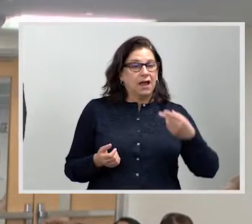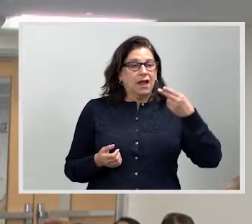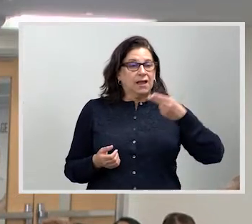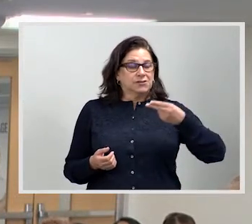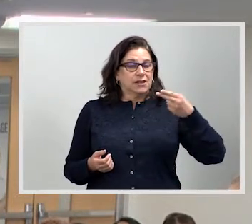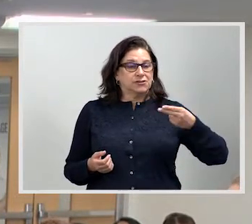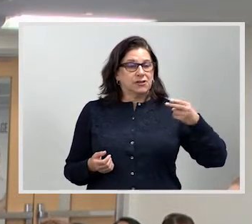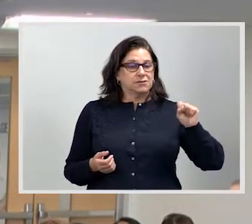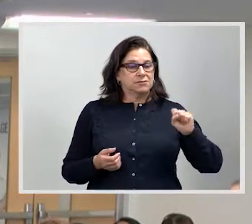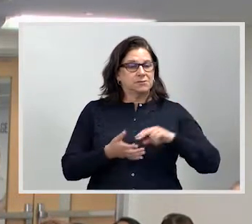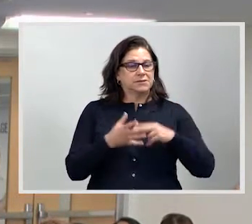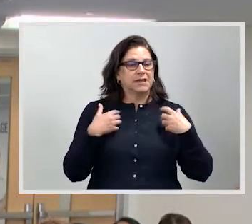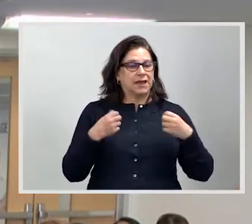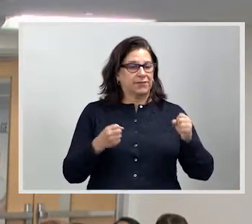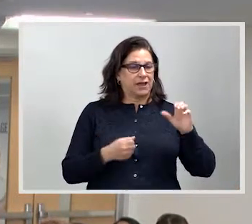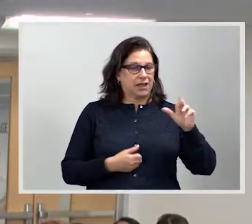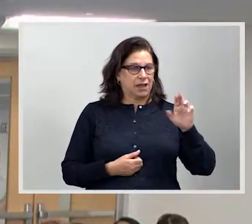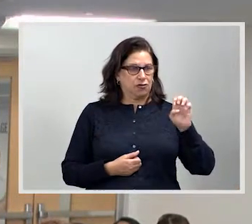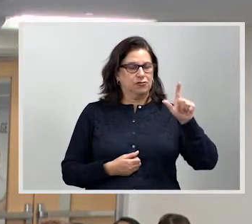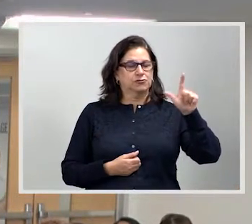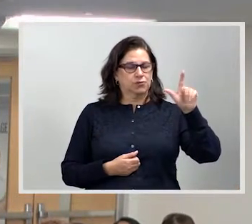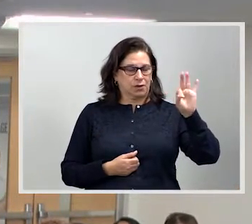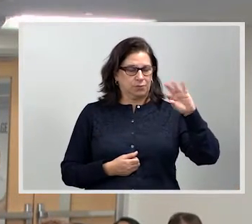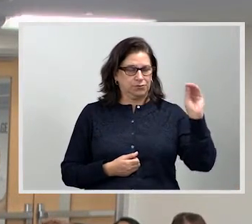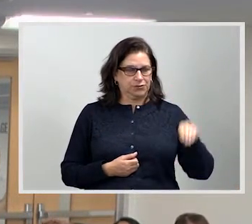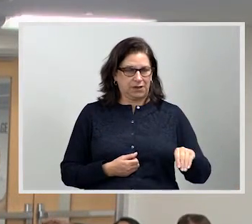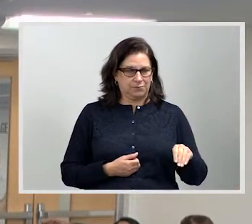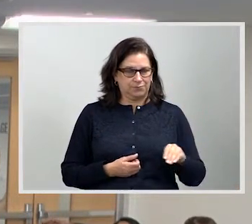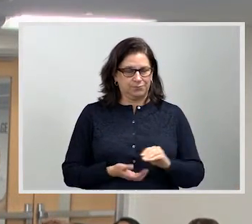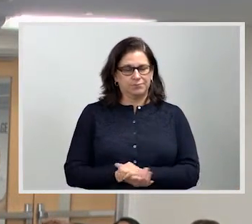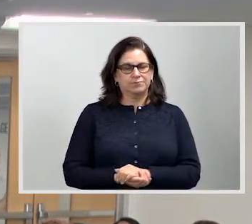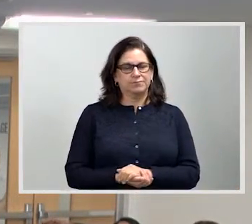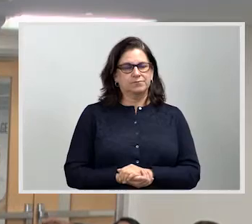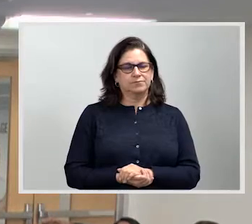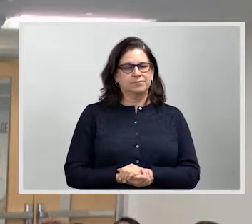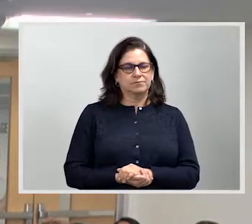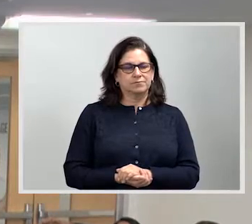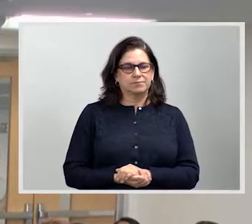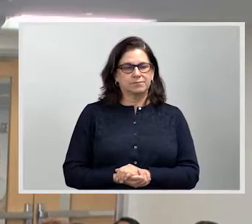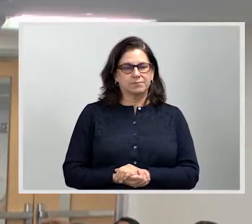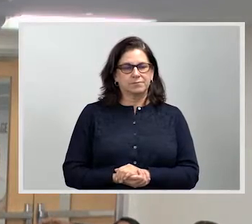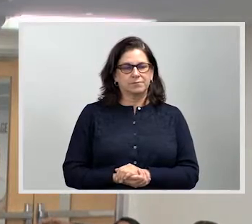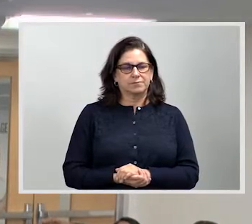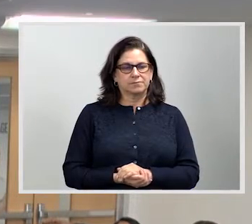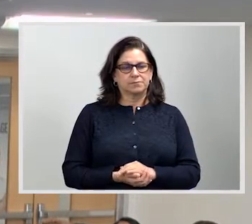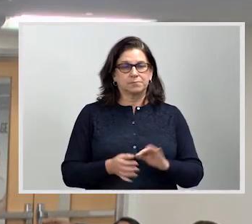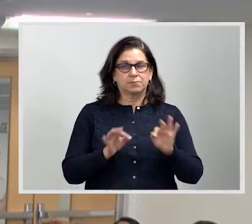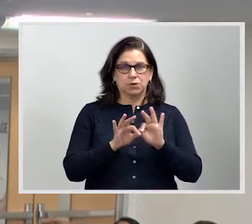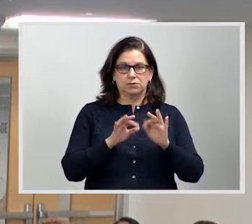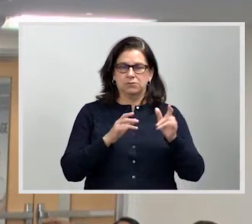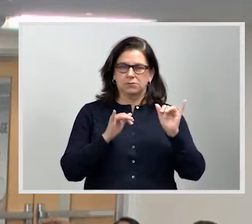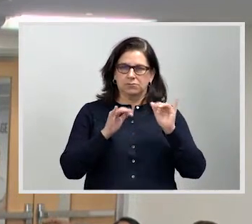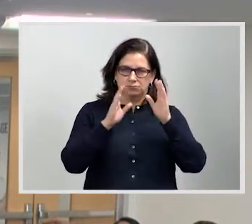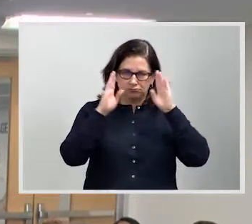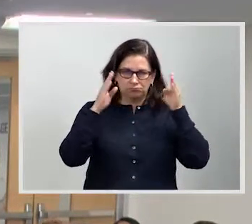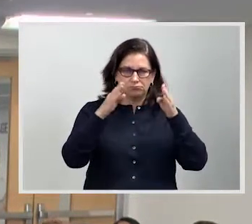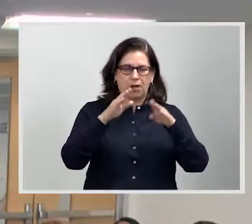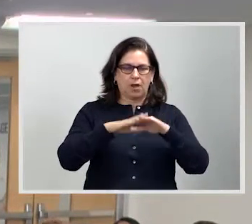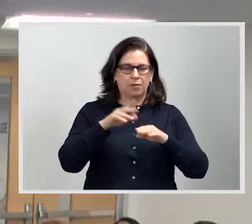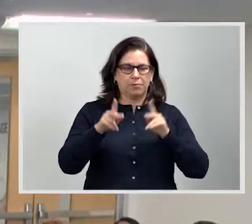HELP TO PREVENT A LOT OF THE PROBLEMS THAT WE HAVE THAT LEADS TO THE NEED FOR PUBLIC SAFETY. FOLLOWED BY AN INCREASE OF 1%